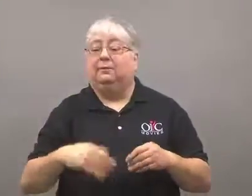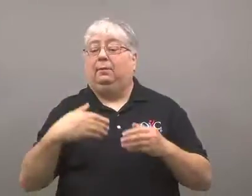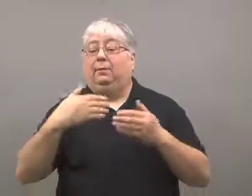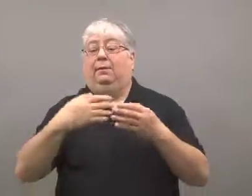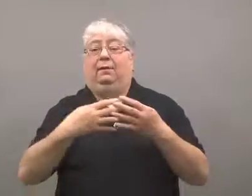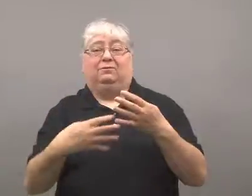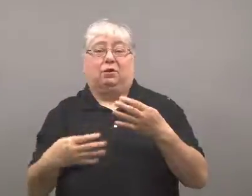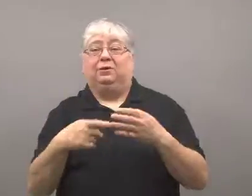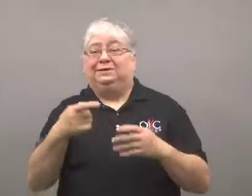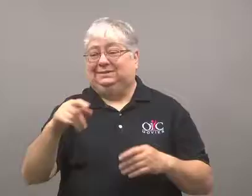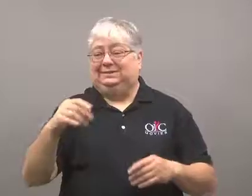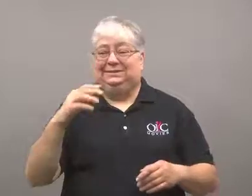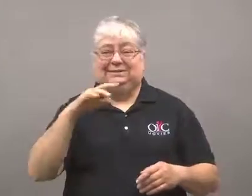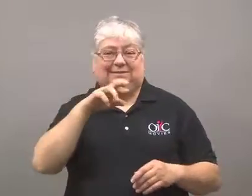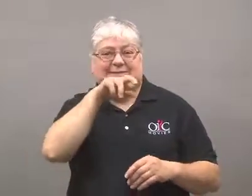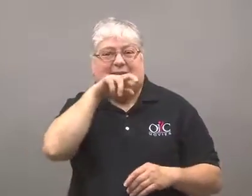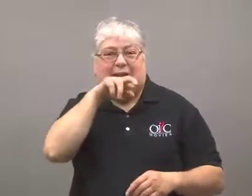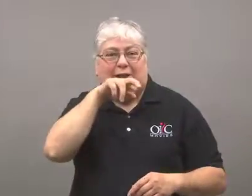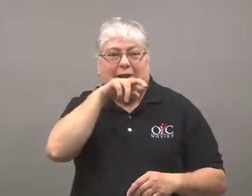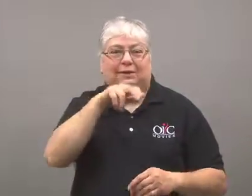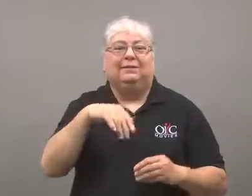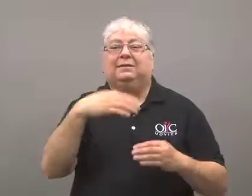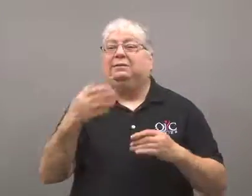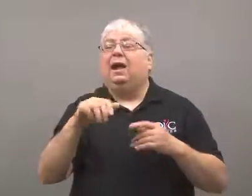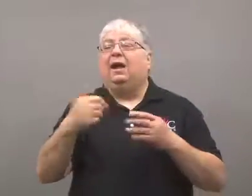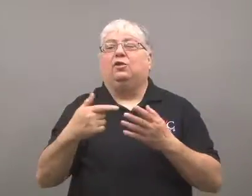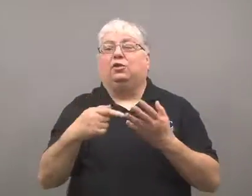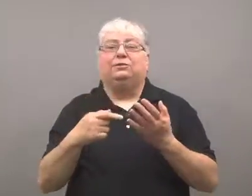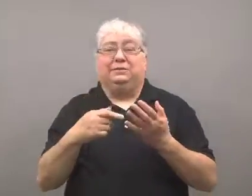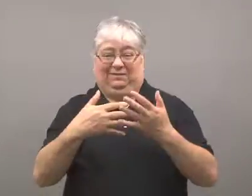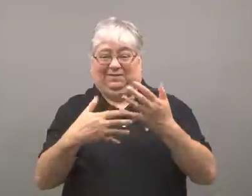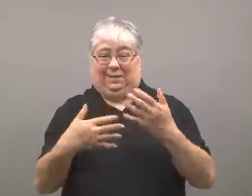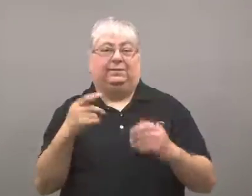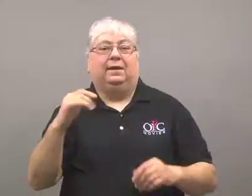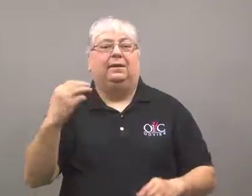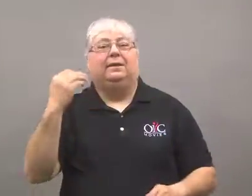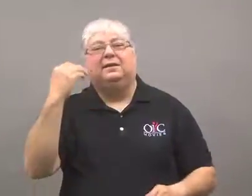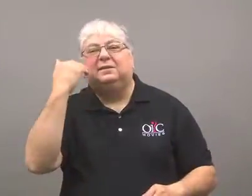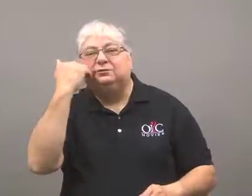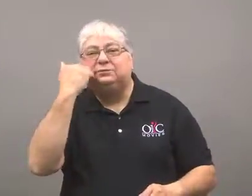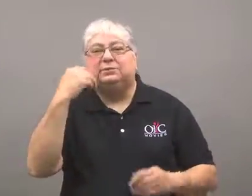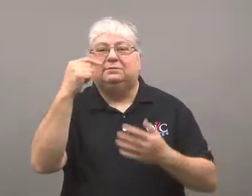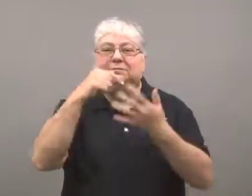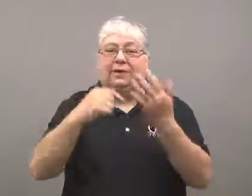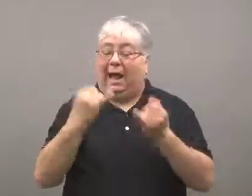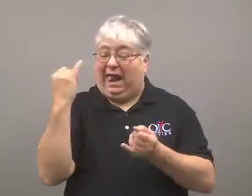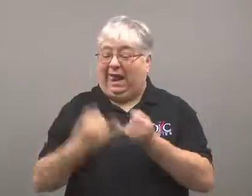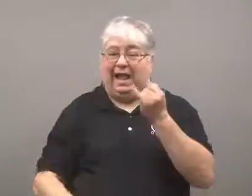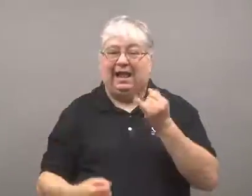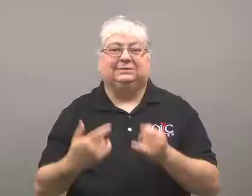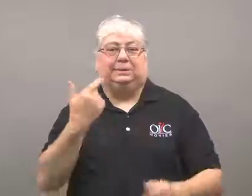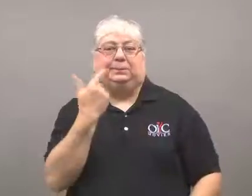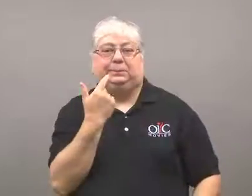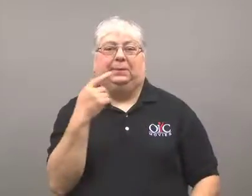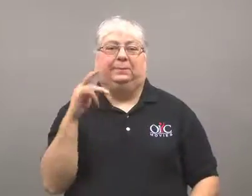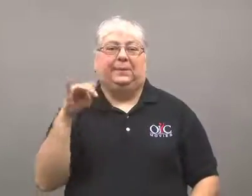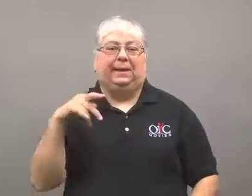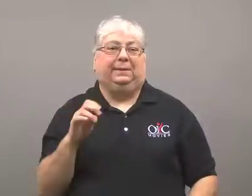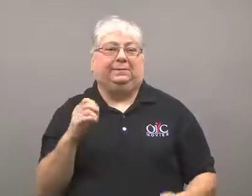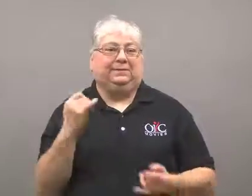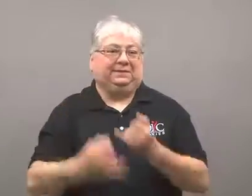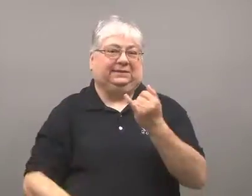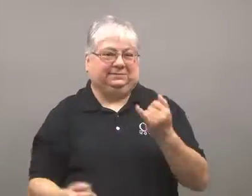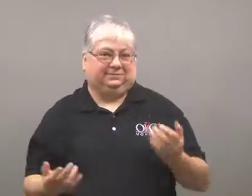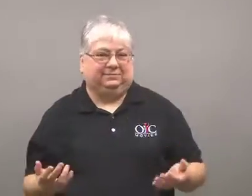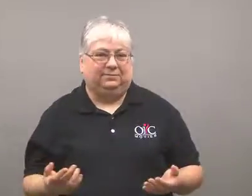Number four on the list are cigars, fifth are smokeless forms and pipes come in last.